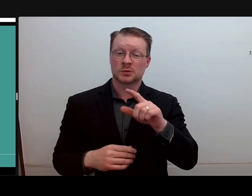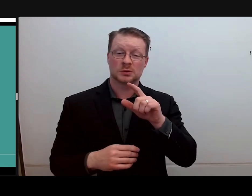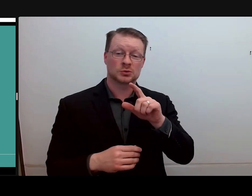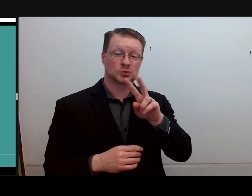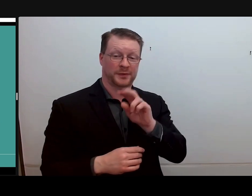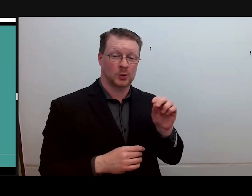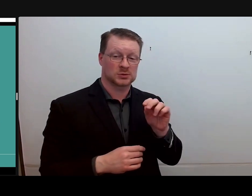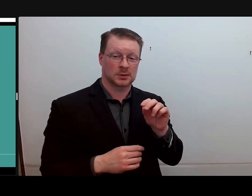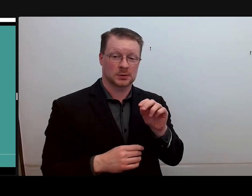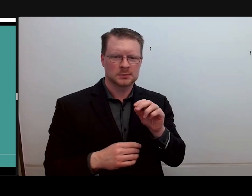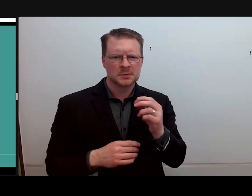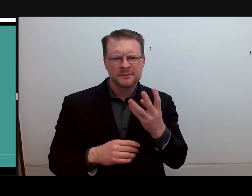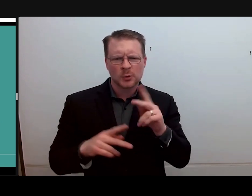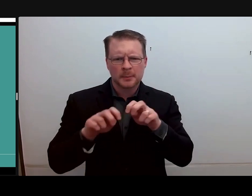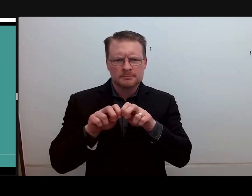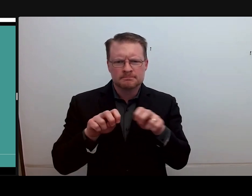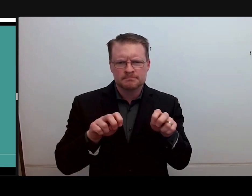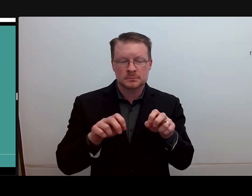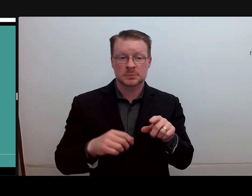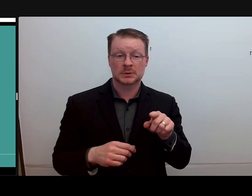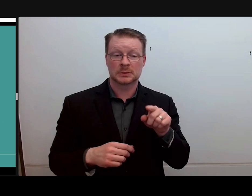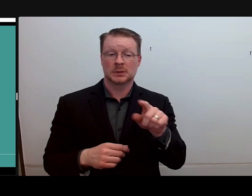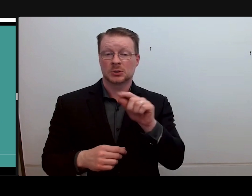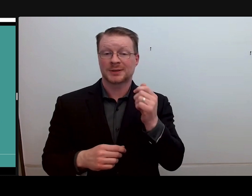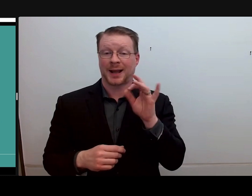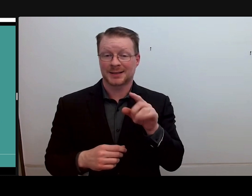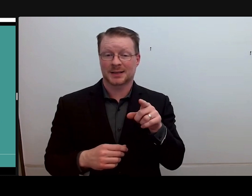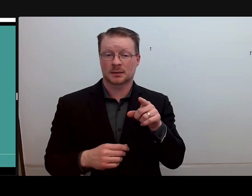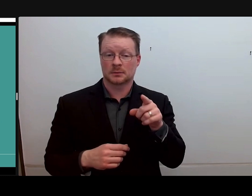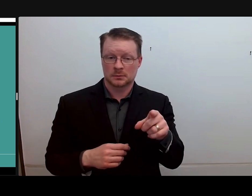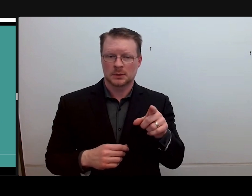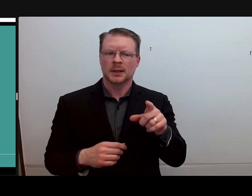So the picture that I started with from the year 2000-- we had just a few folks there.